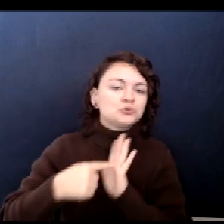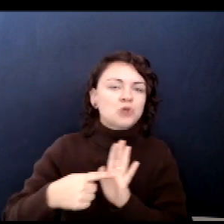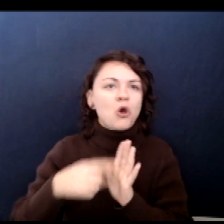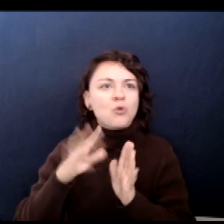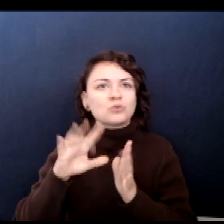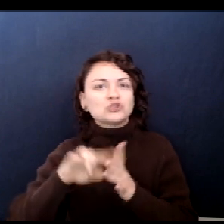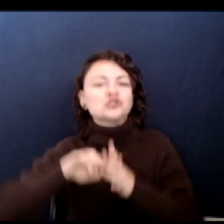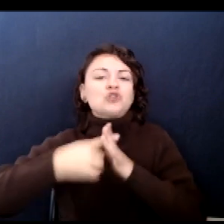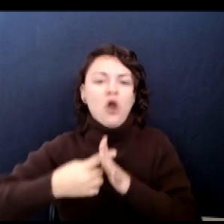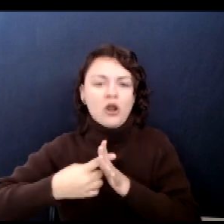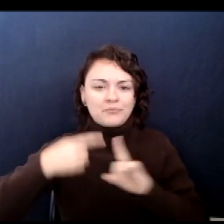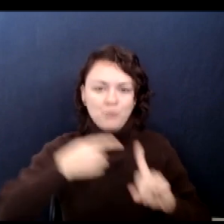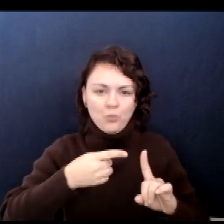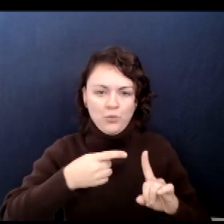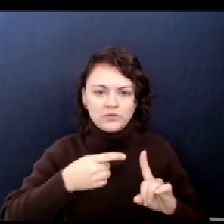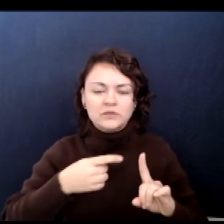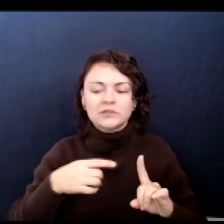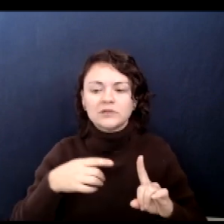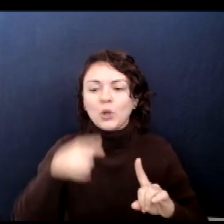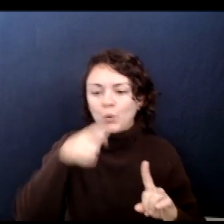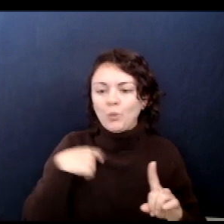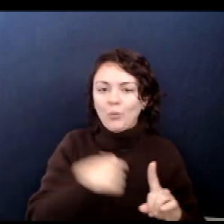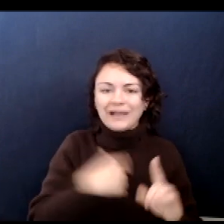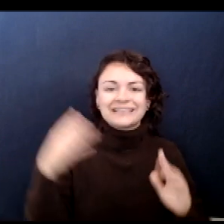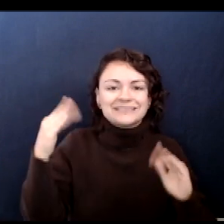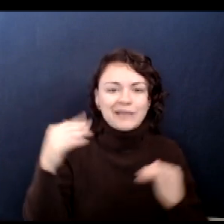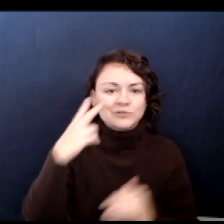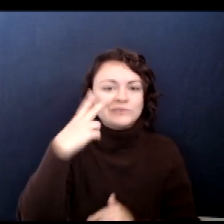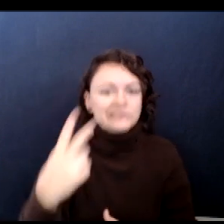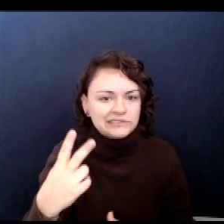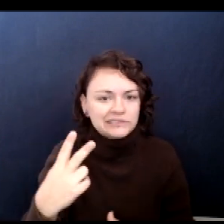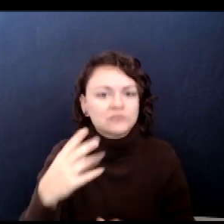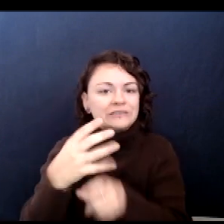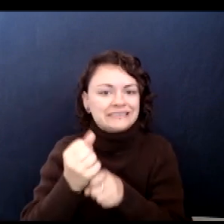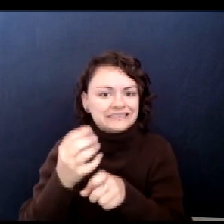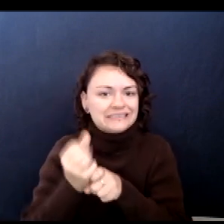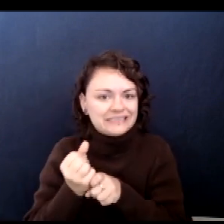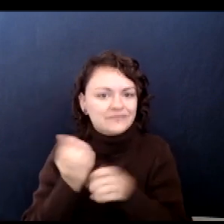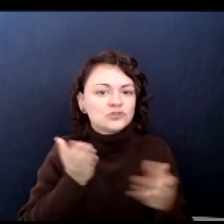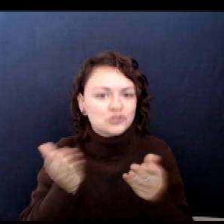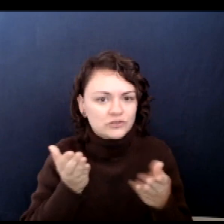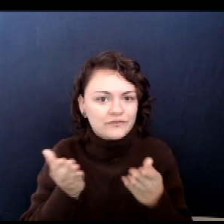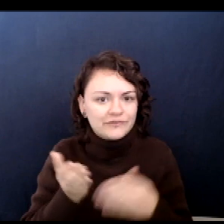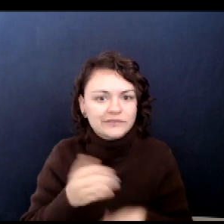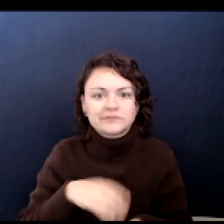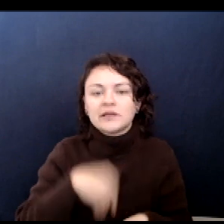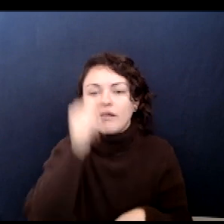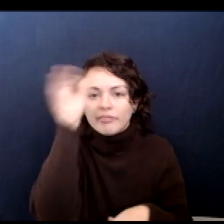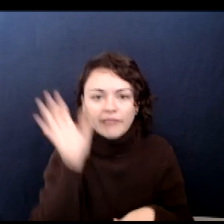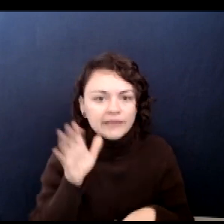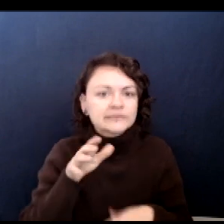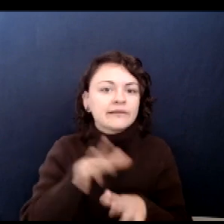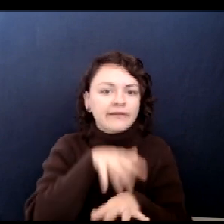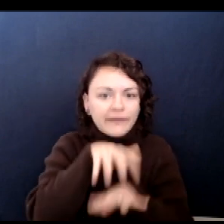who we might expect to see receiving our HCBS services. American Indian, Alaska native and black individuals.